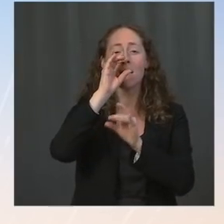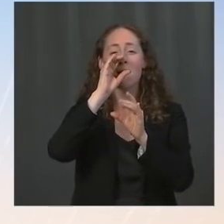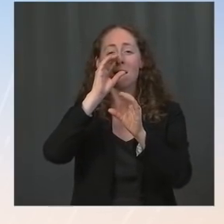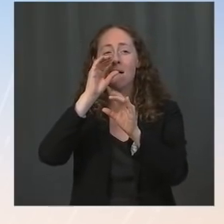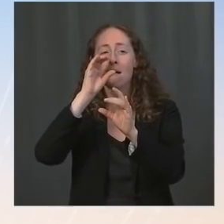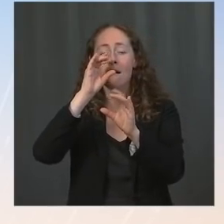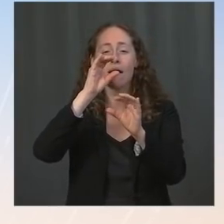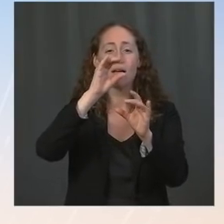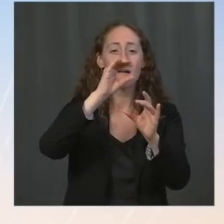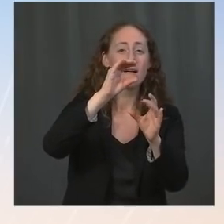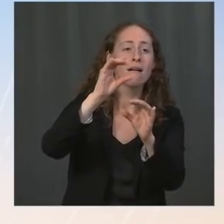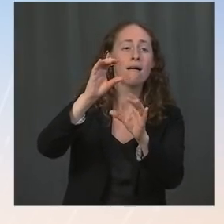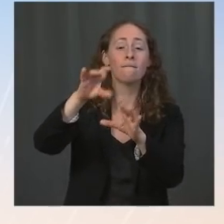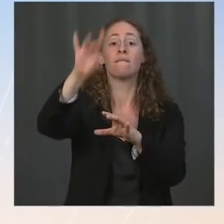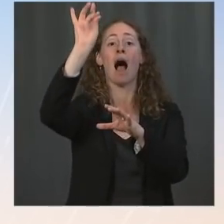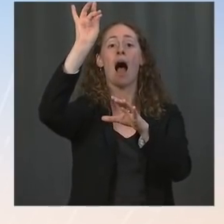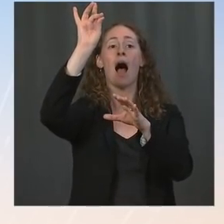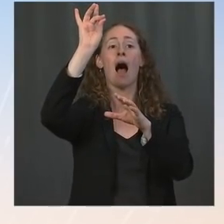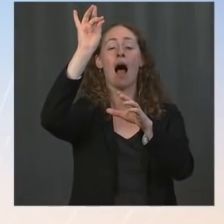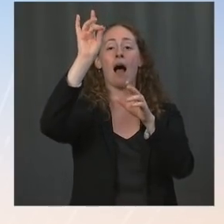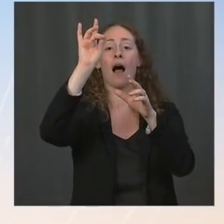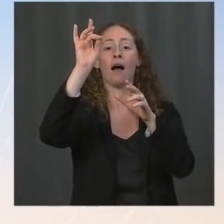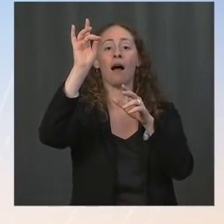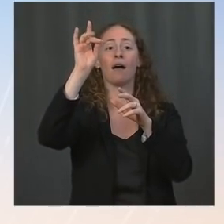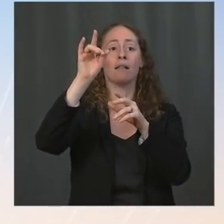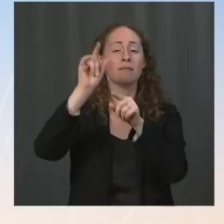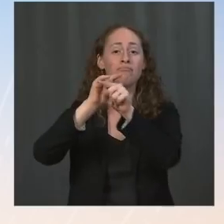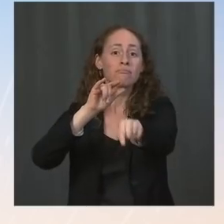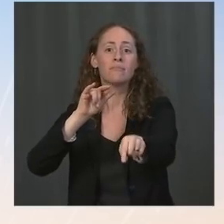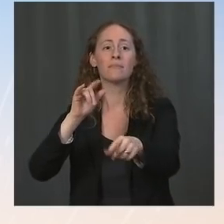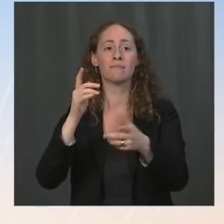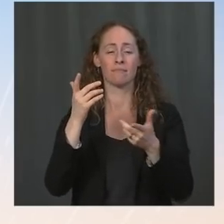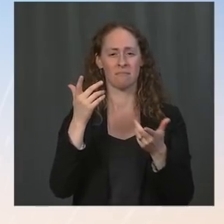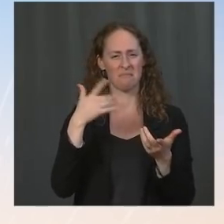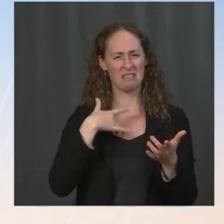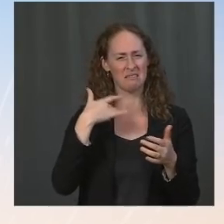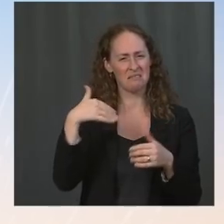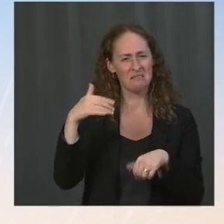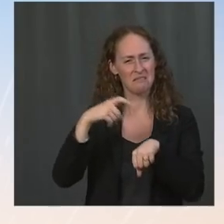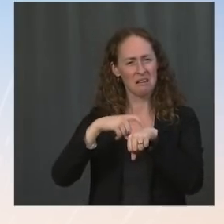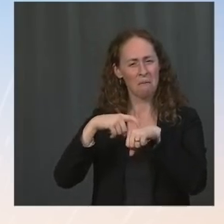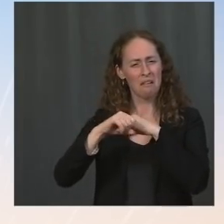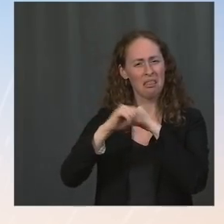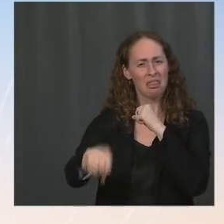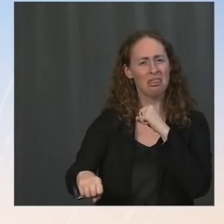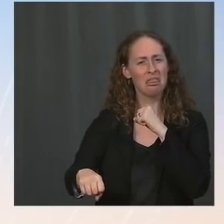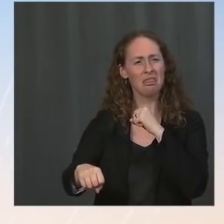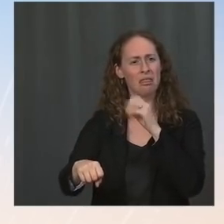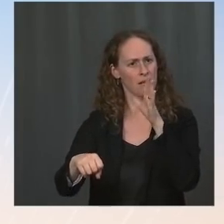Is there a future, sort of, ongoing worry that we're going to be behind the eight ball again?